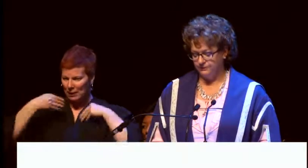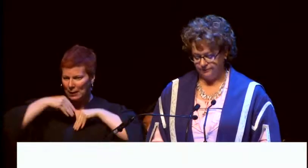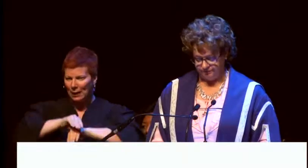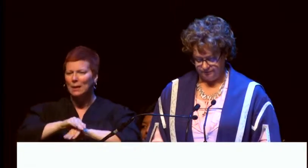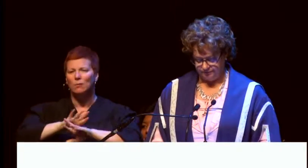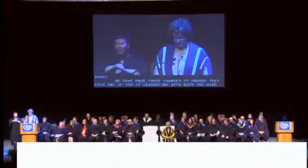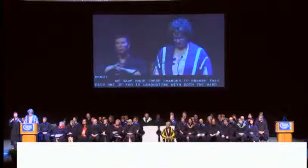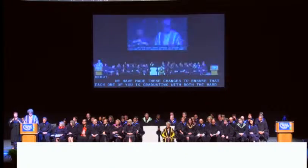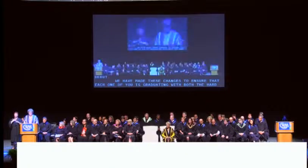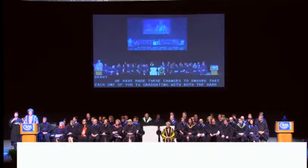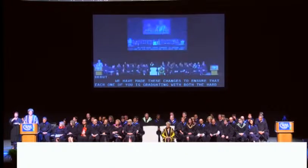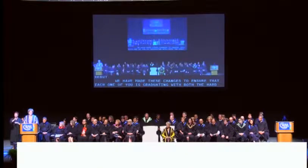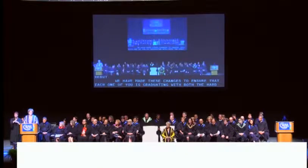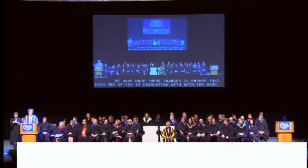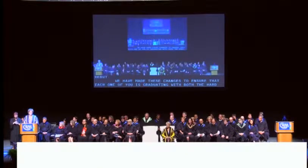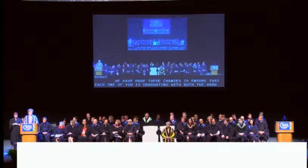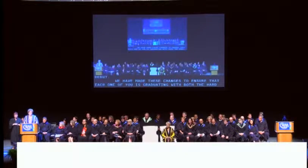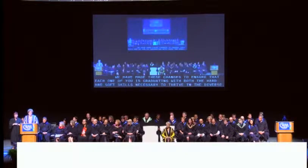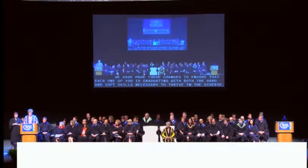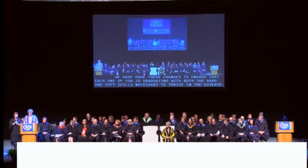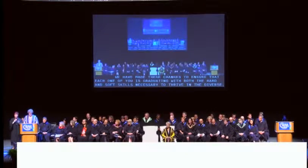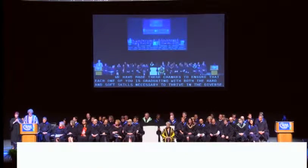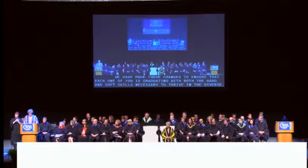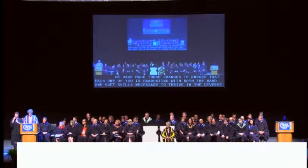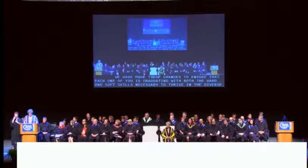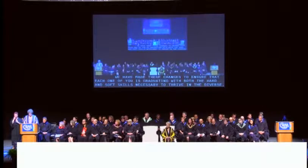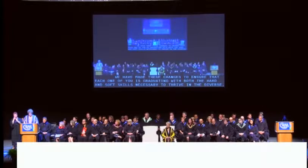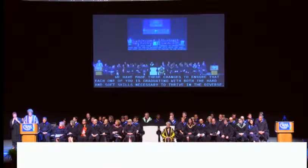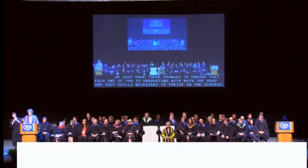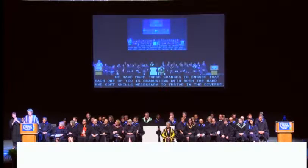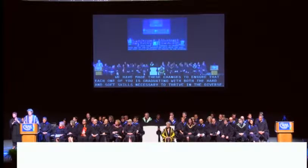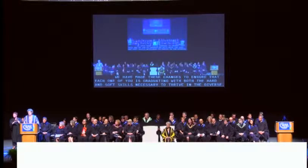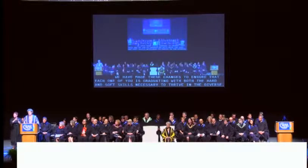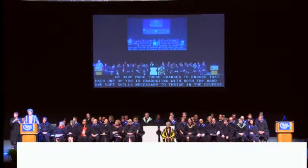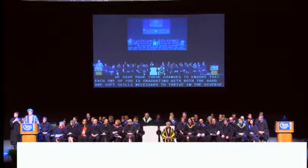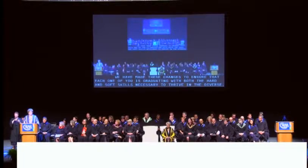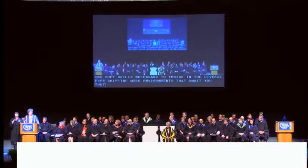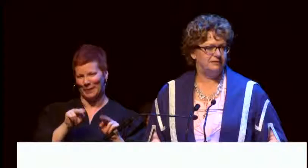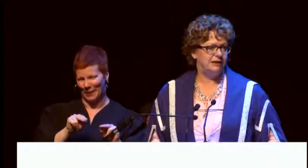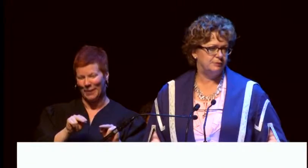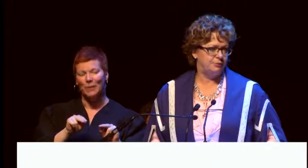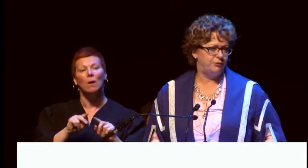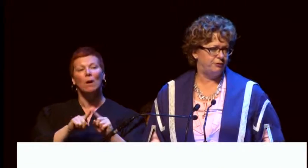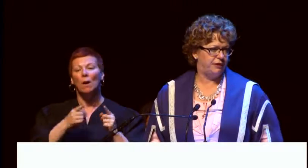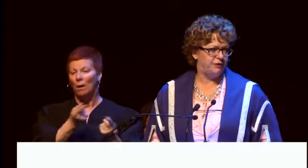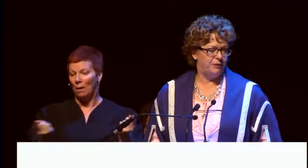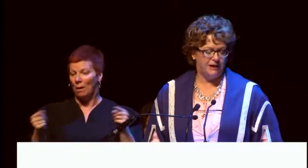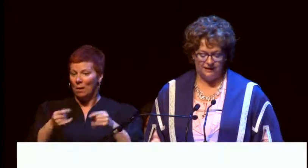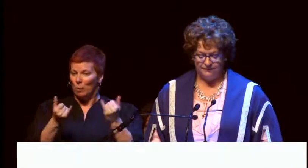THAT DOESN'T MEAN THAT IT WILL BE EASY BUT YOUR PRESENCE HERE TODAY IS PROOF THAT YOU'RE READY.